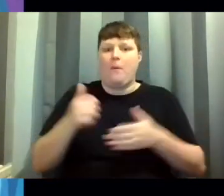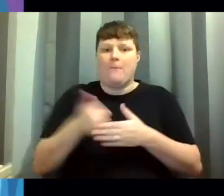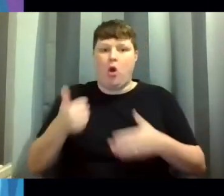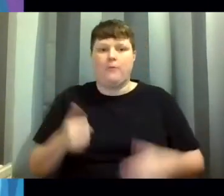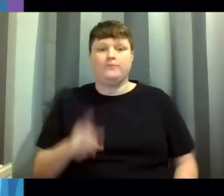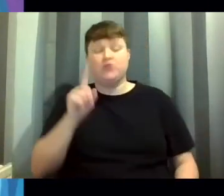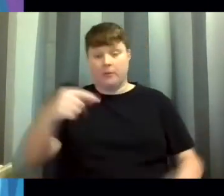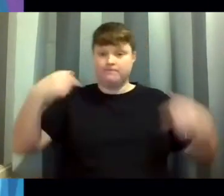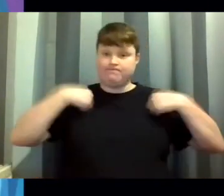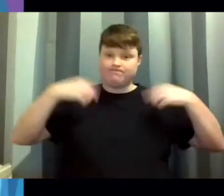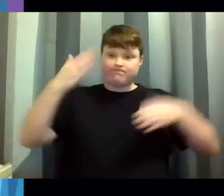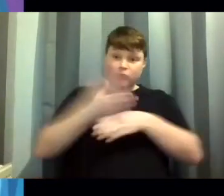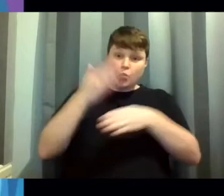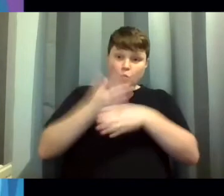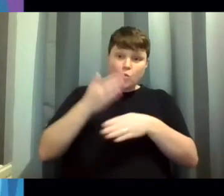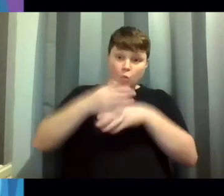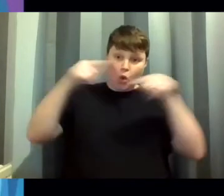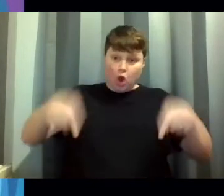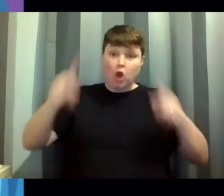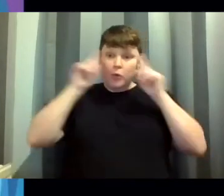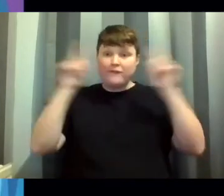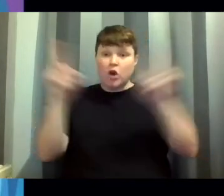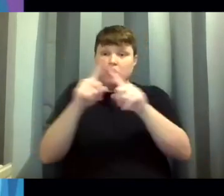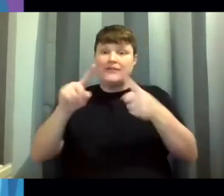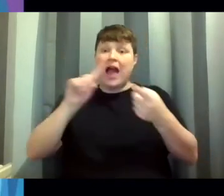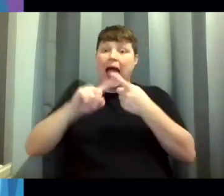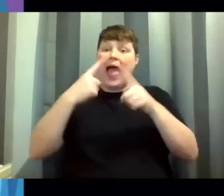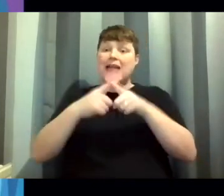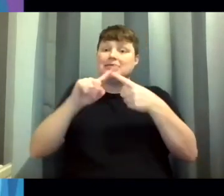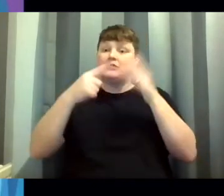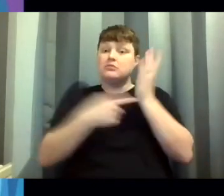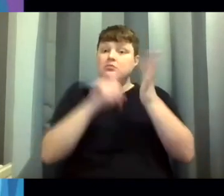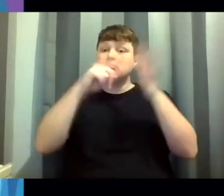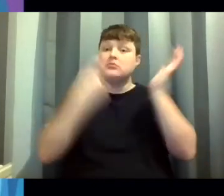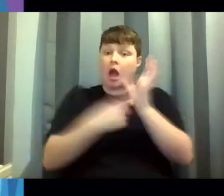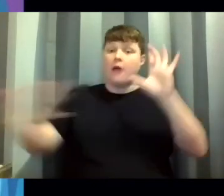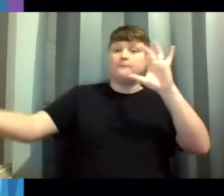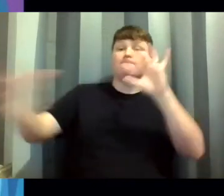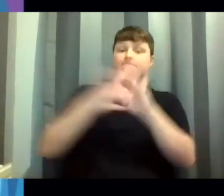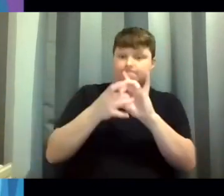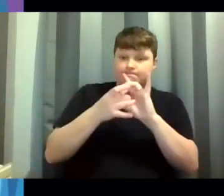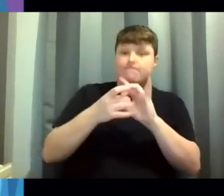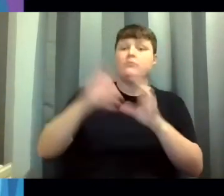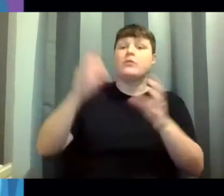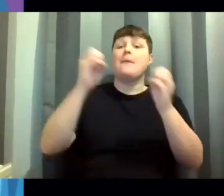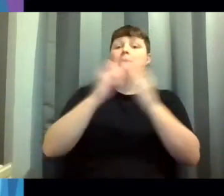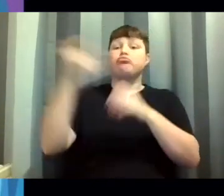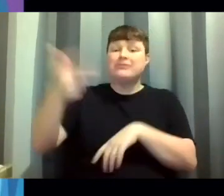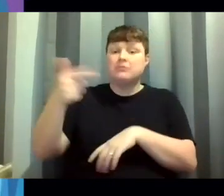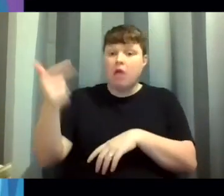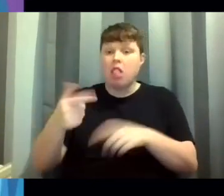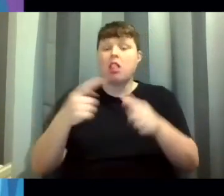that we actually do at the University of Exeter, in collaboration with the University of Bristol and Gloucestershire hospital's NHS foundation trust, based in Gloucester.